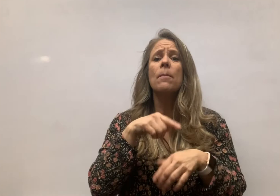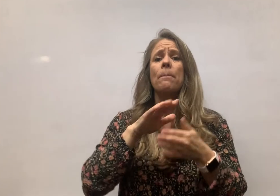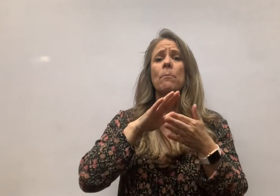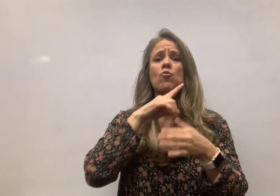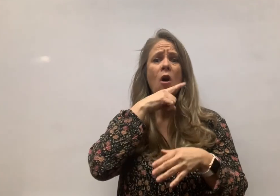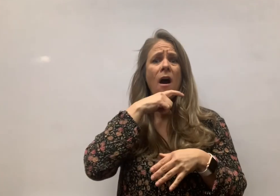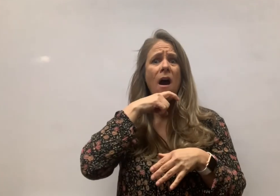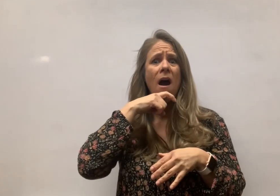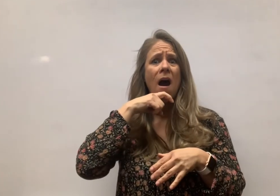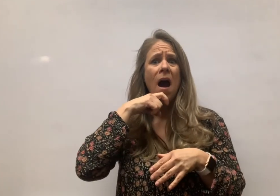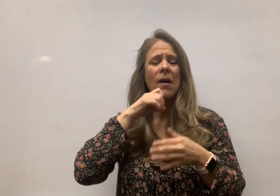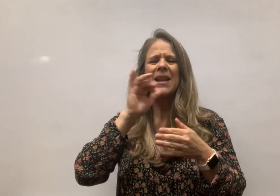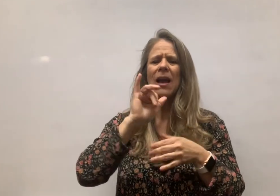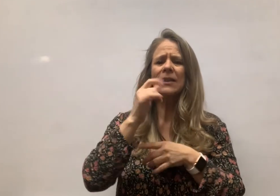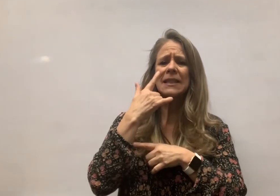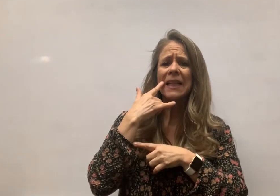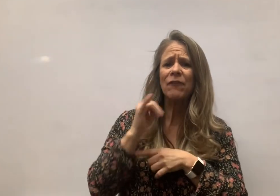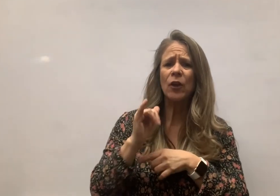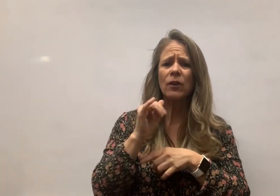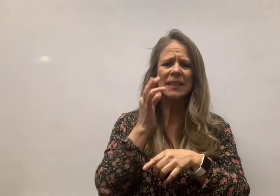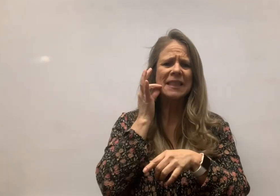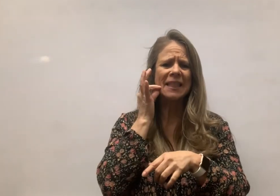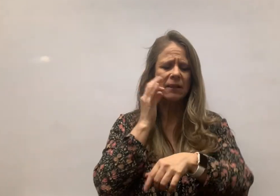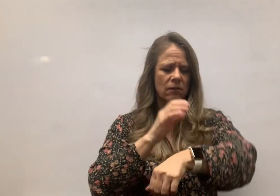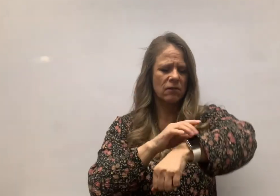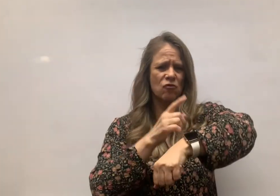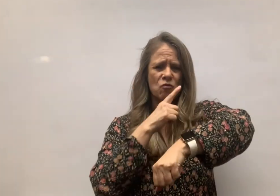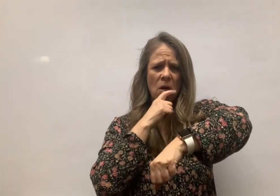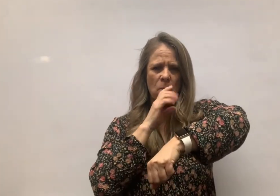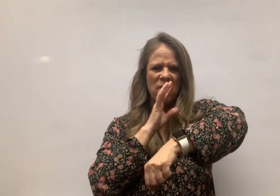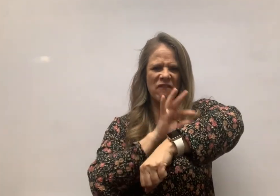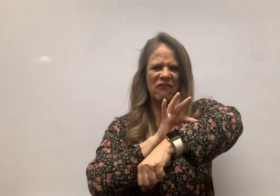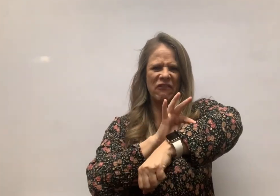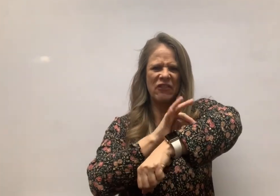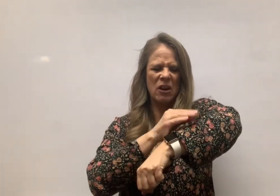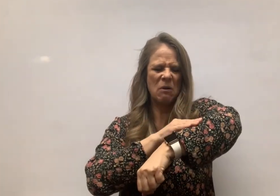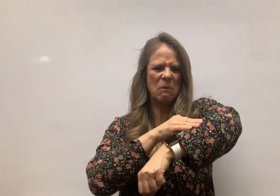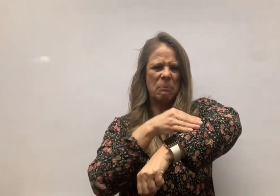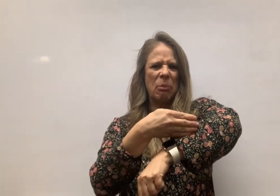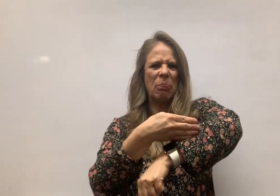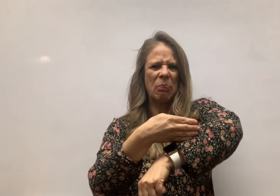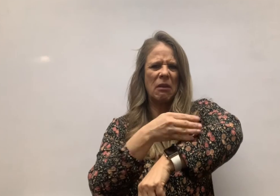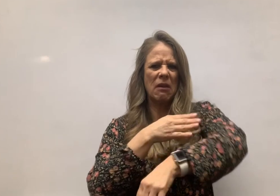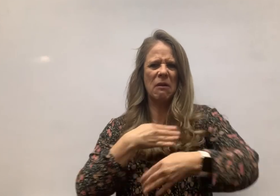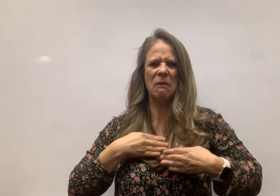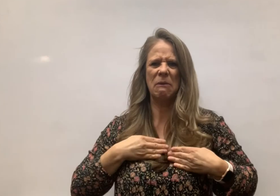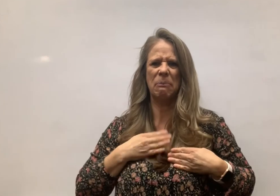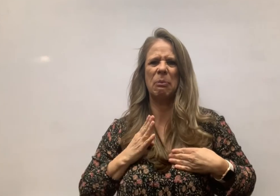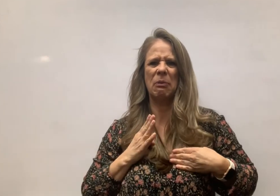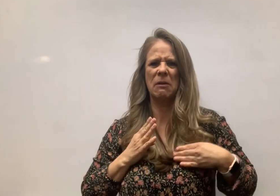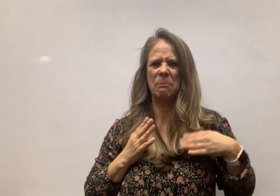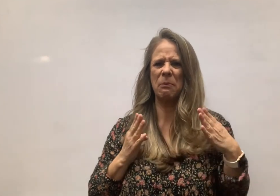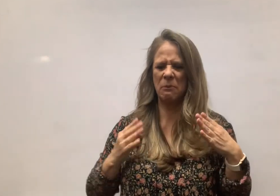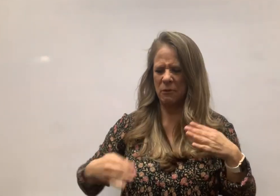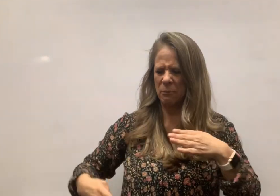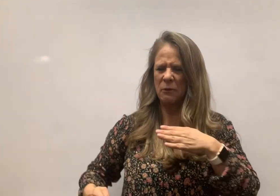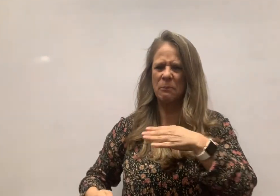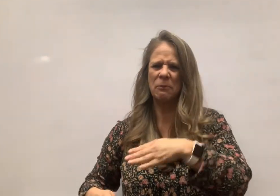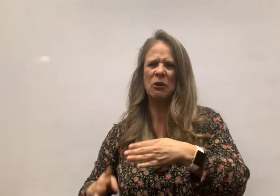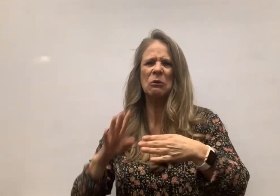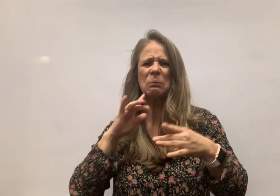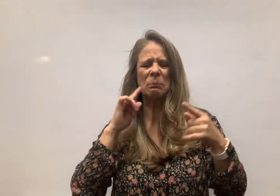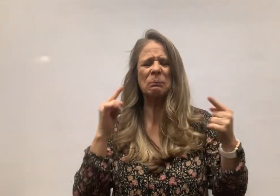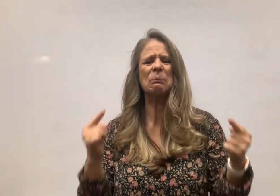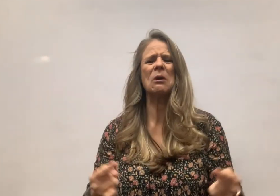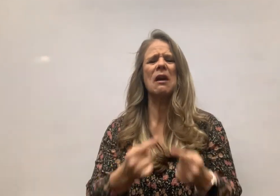and make the skin come off in sheets.